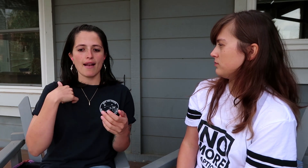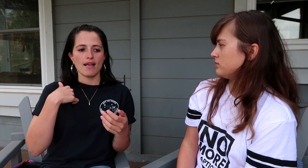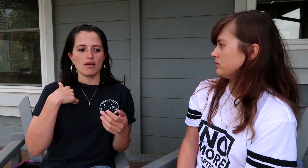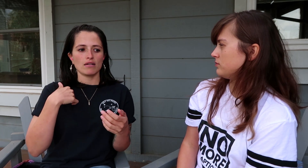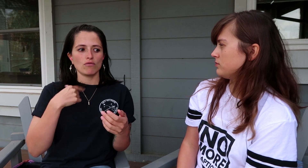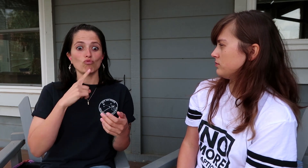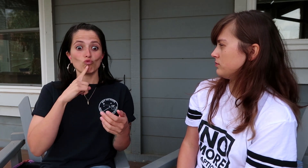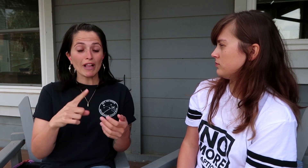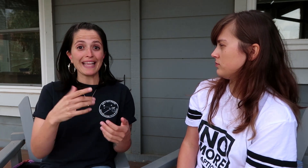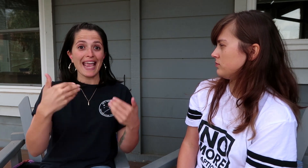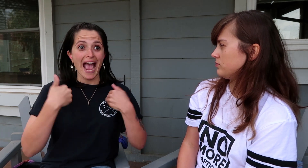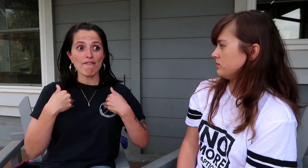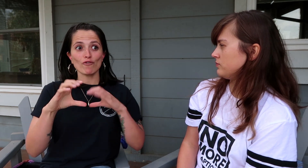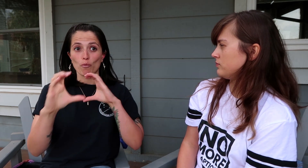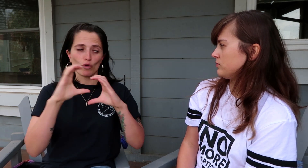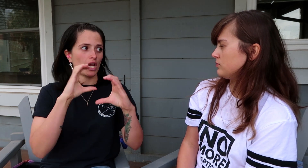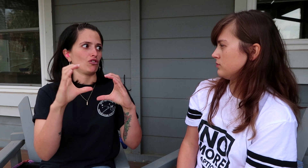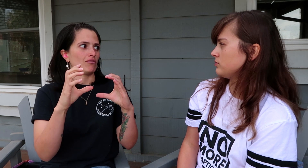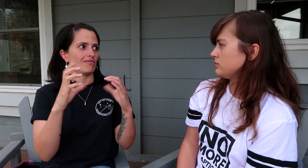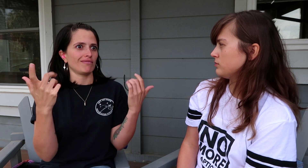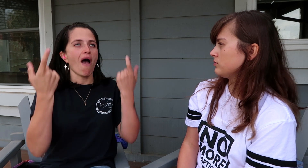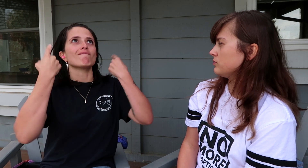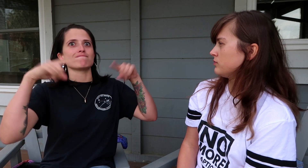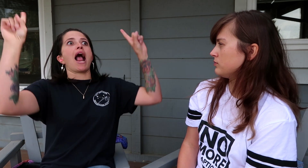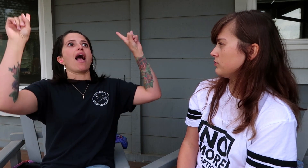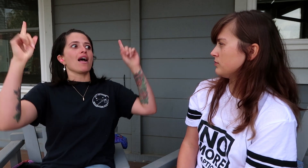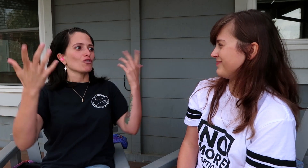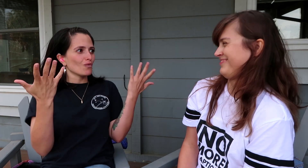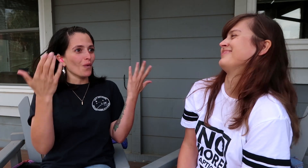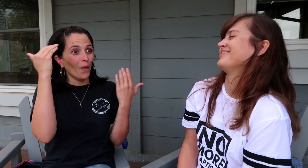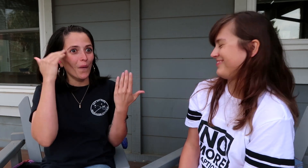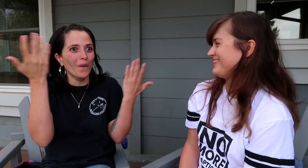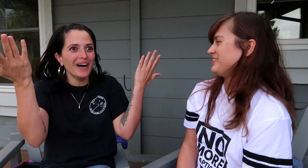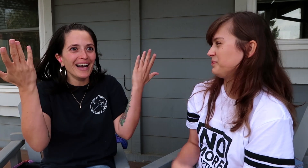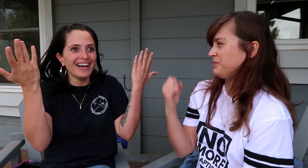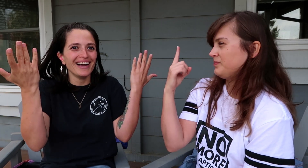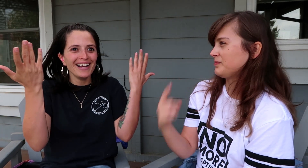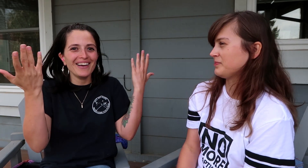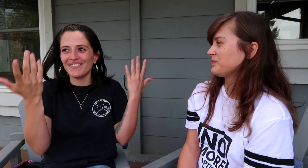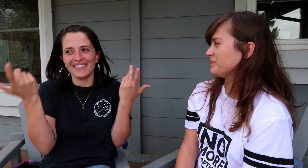I'd be able to have real communication Finally! You know? R: Yup, I understand.